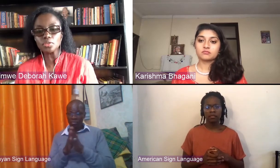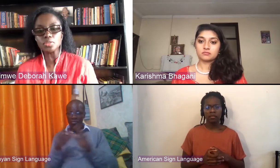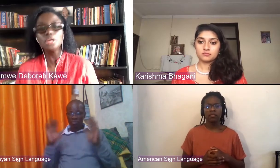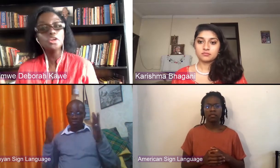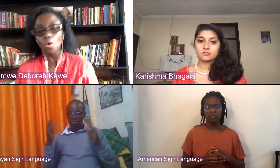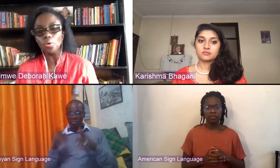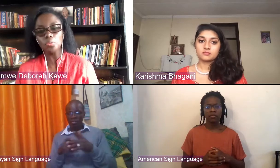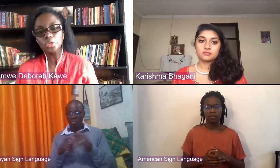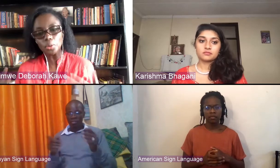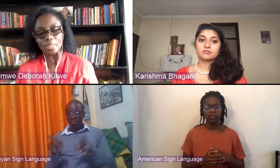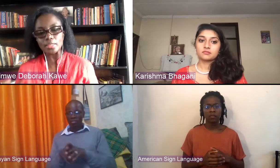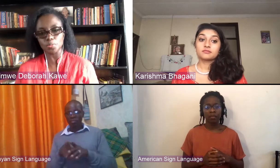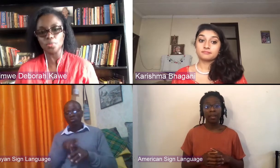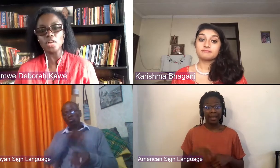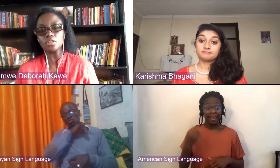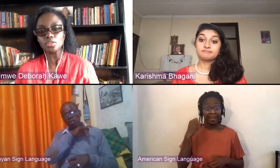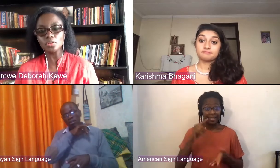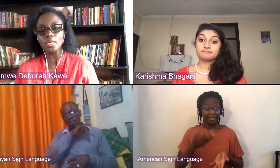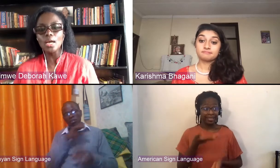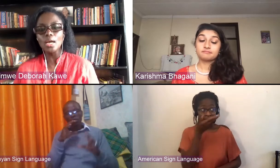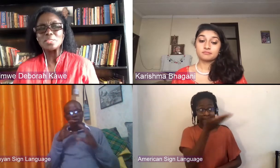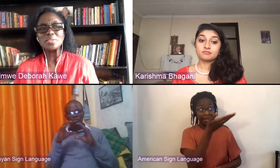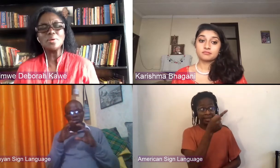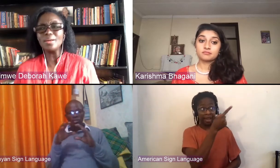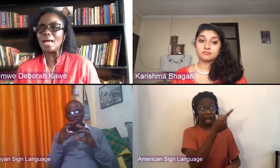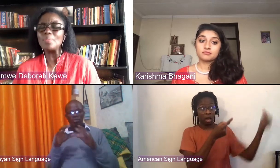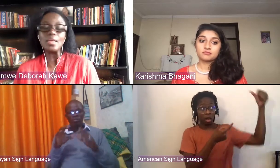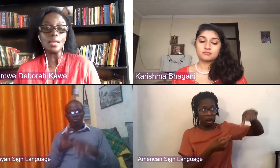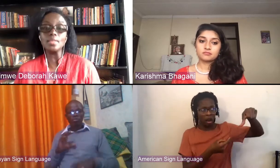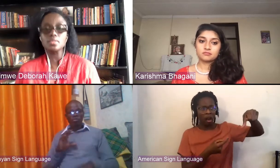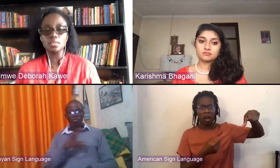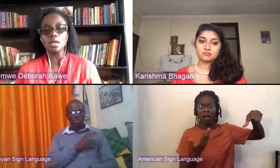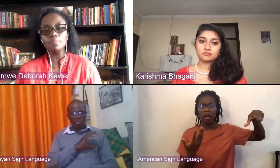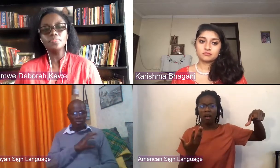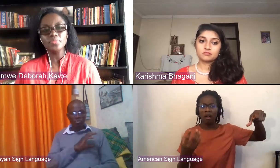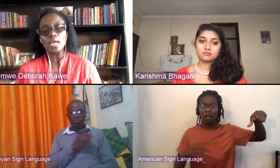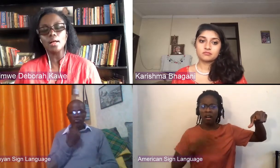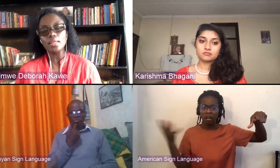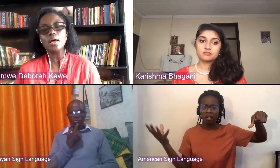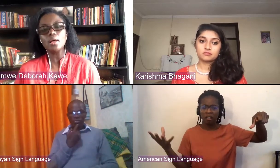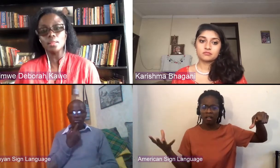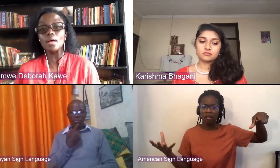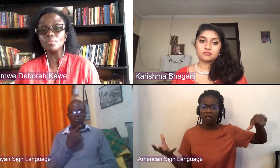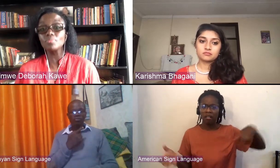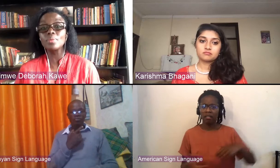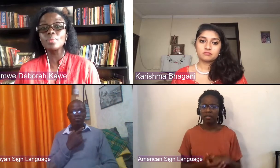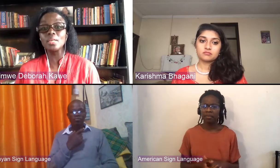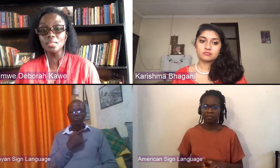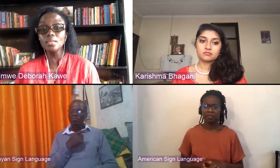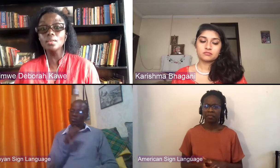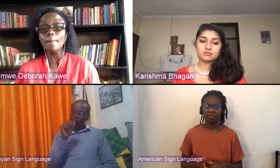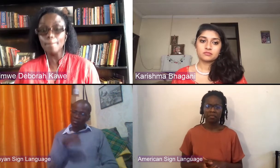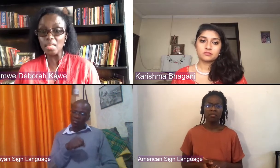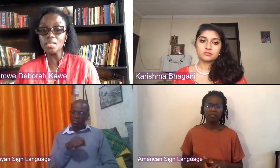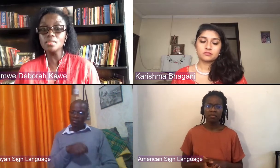to say, no we don't want this production. So, I mean, it's, yeah, there are really many